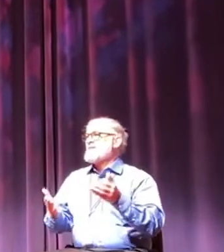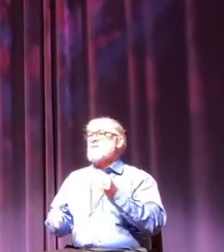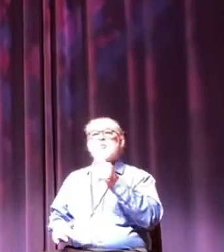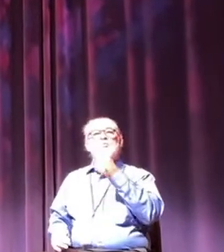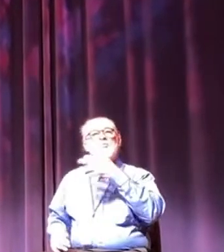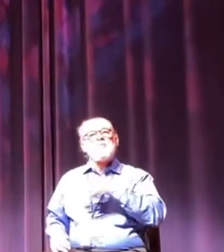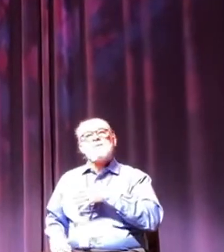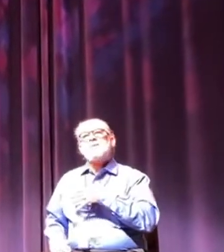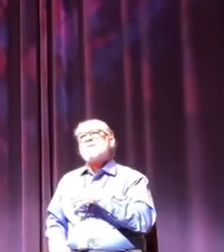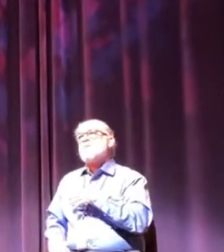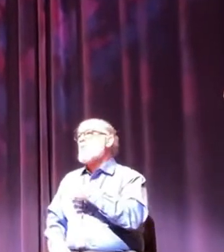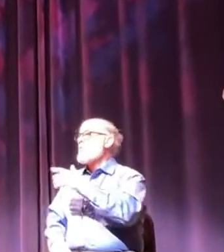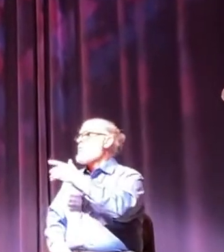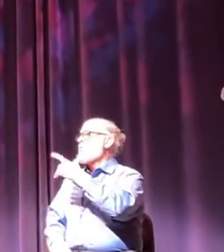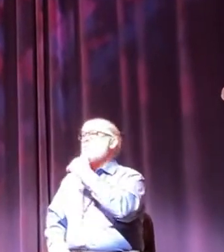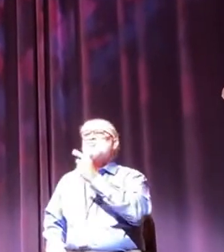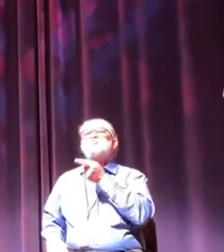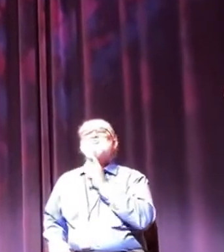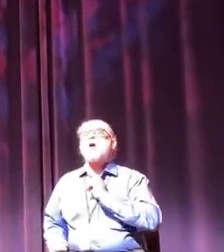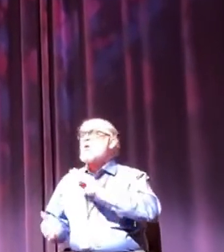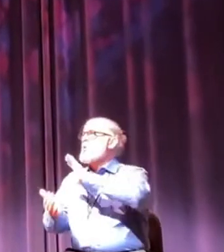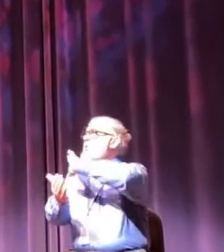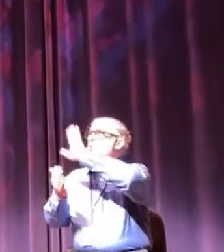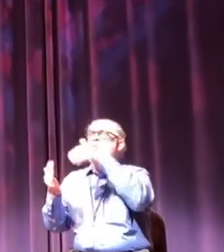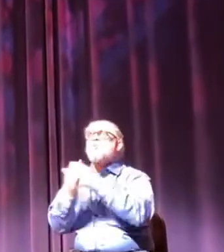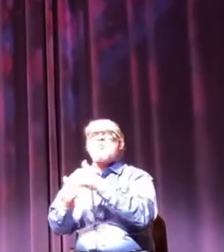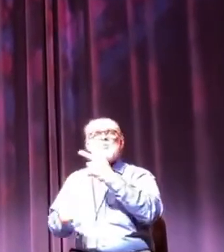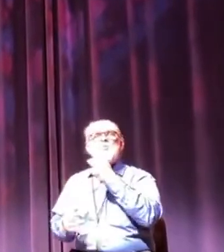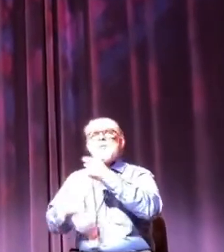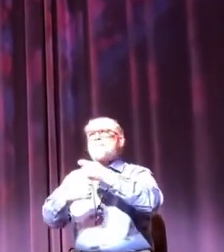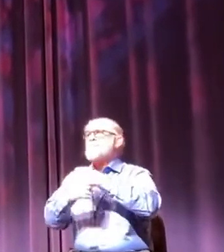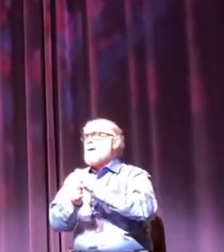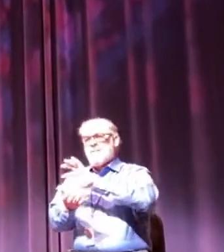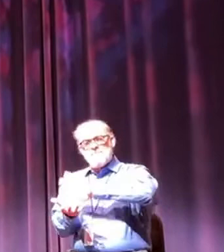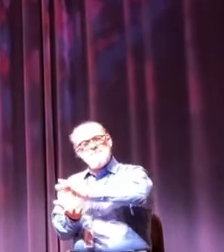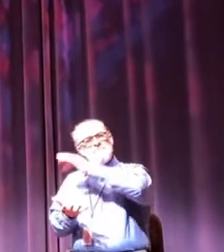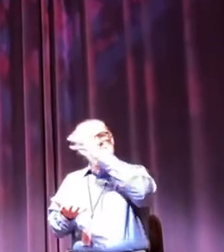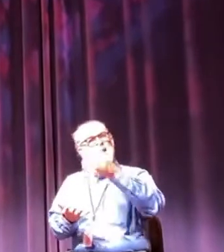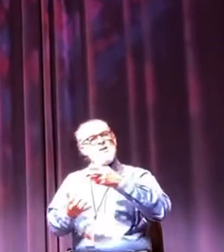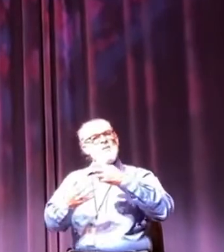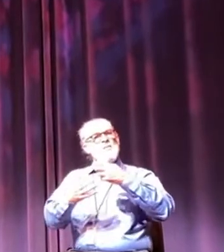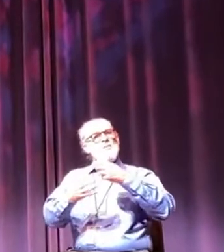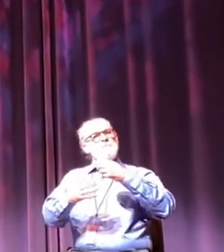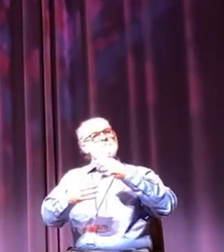Women who swallow whole, who make a pile of bone to suck teeth